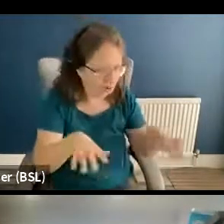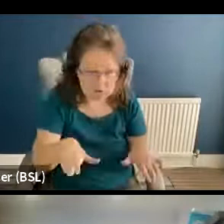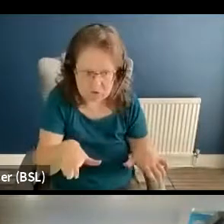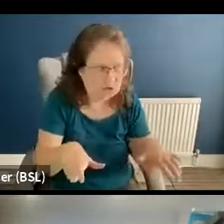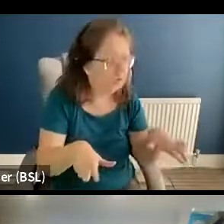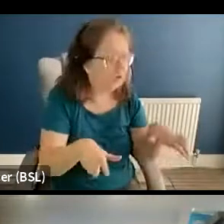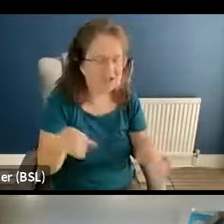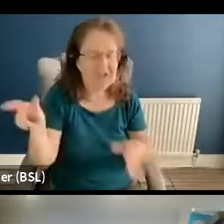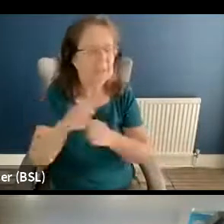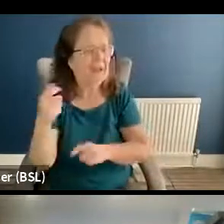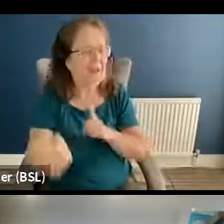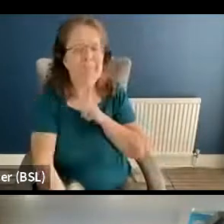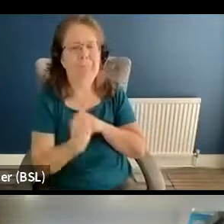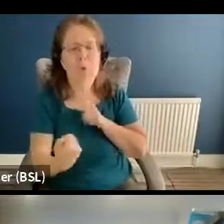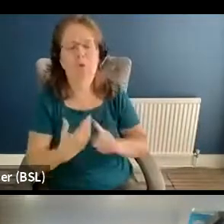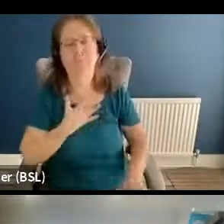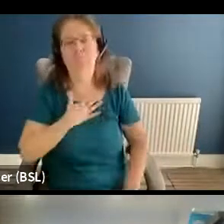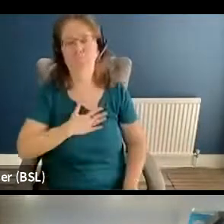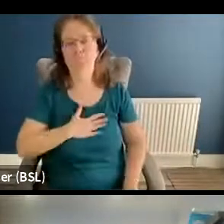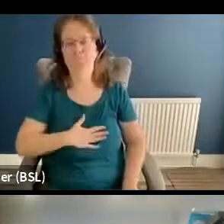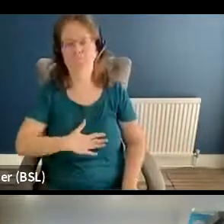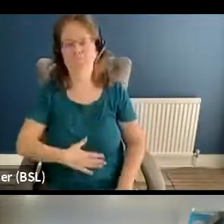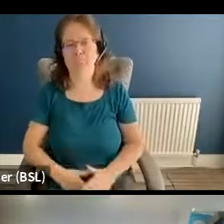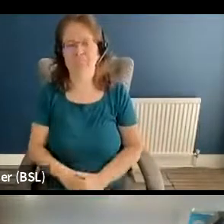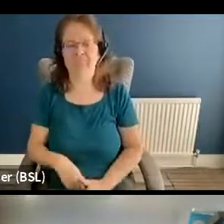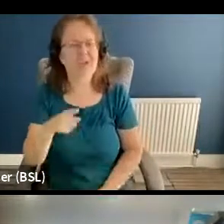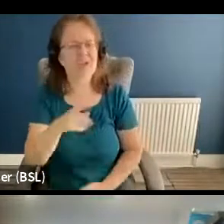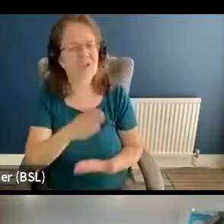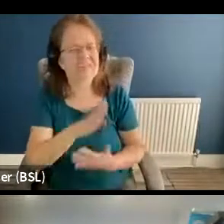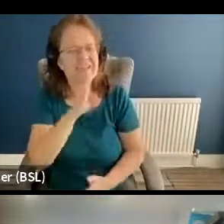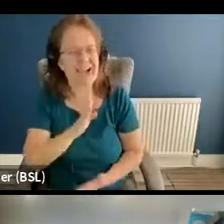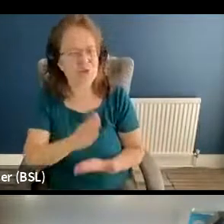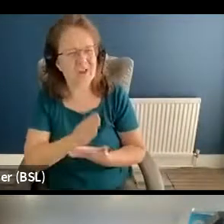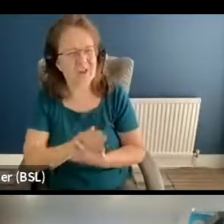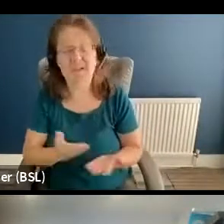That's quite sad actually. Isn't it? Mike,